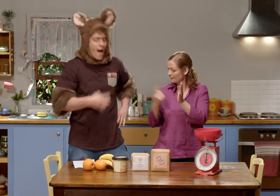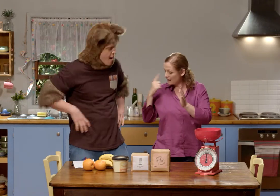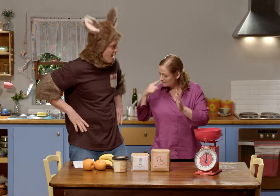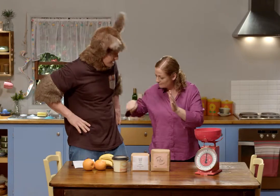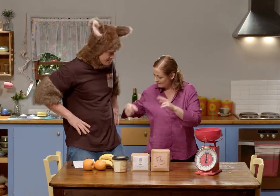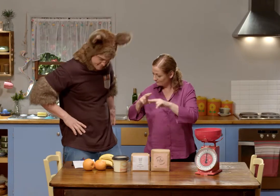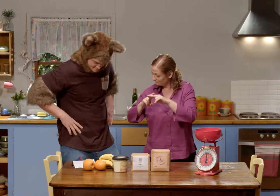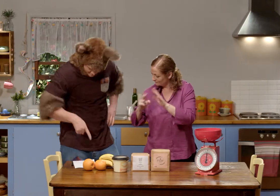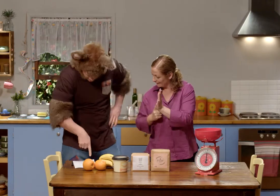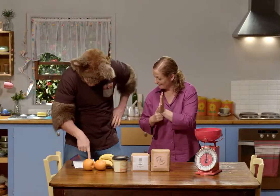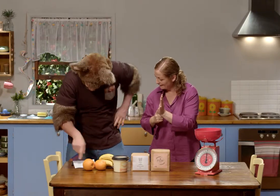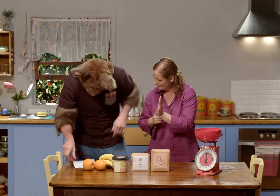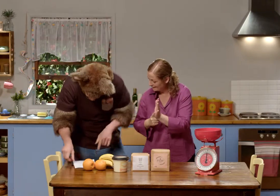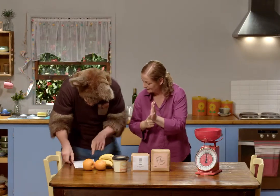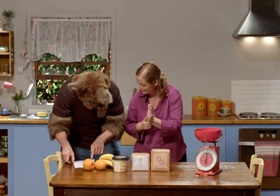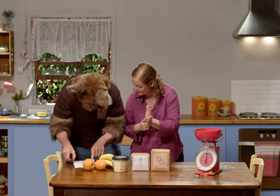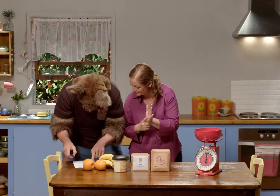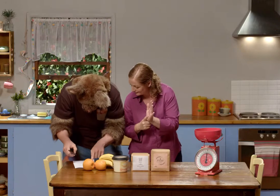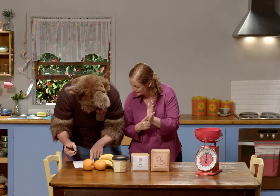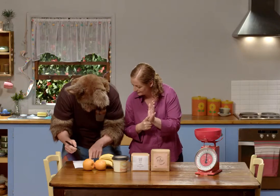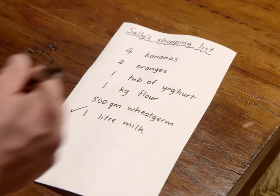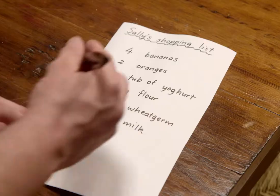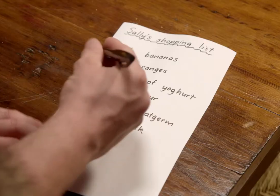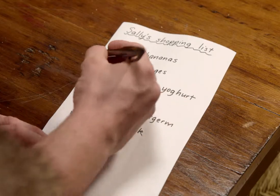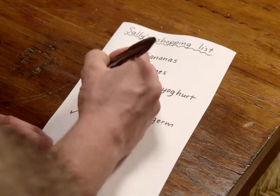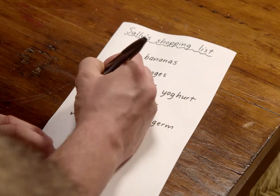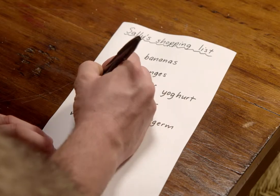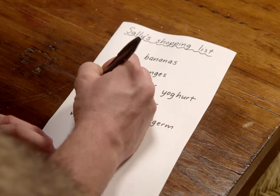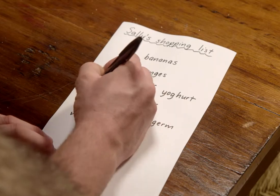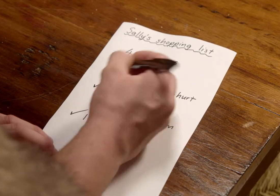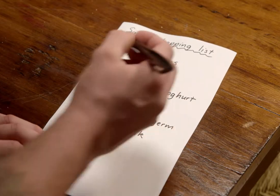Ahh. Can you see it on the list? Yep.